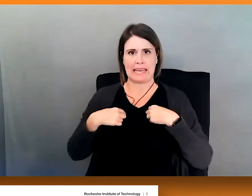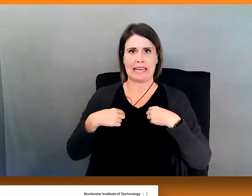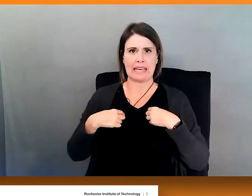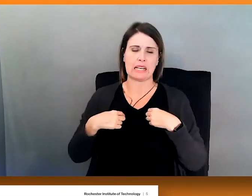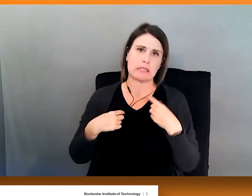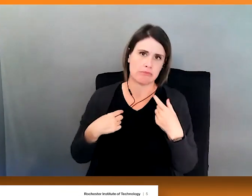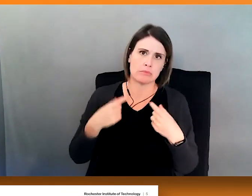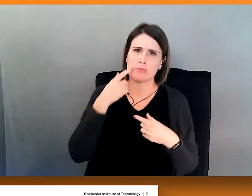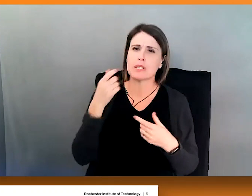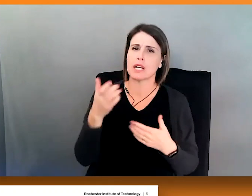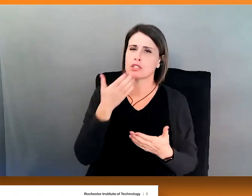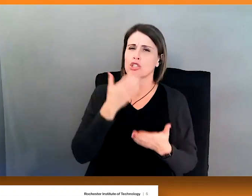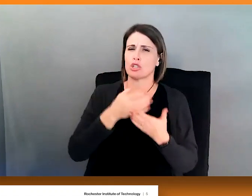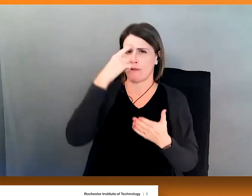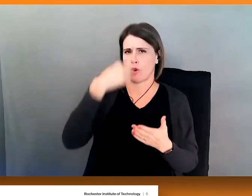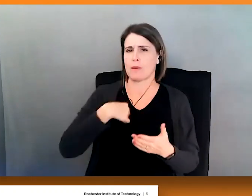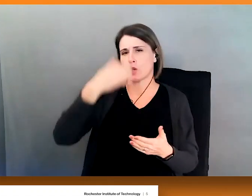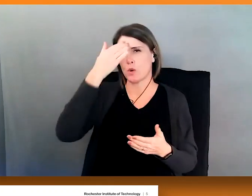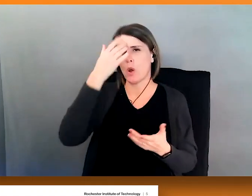what's being looked at out there as well.